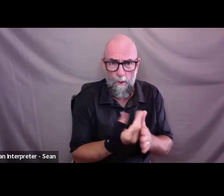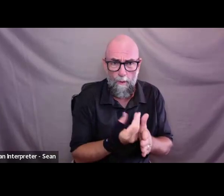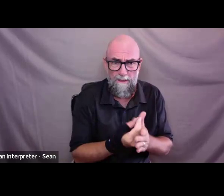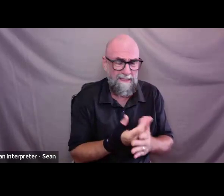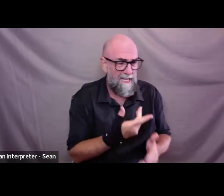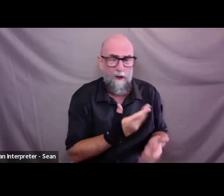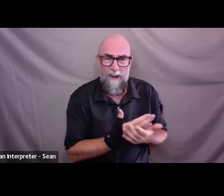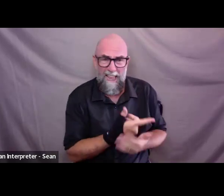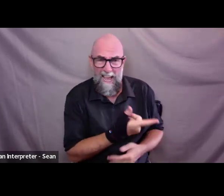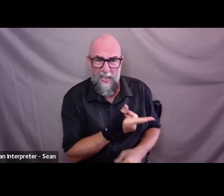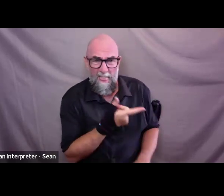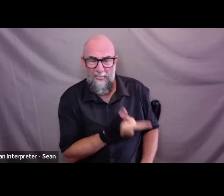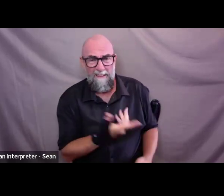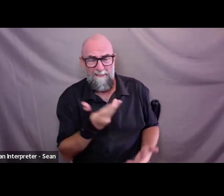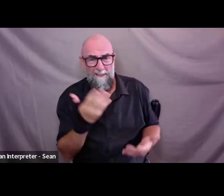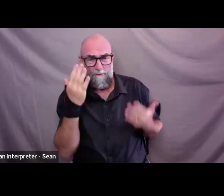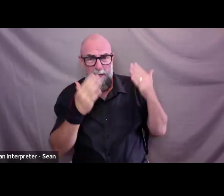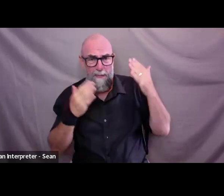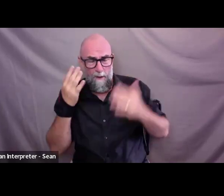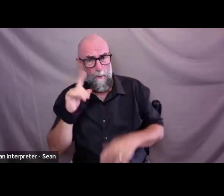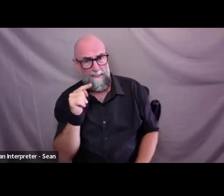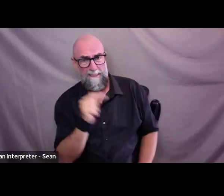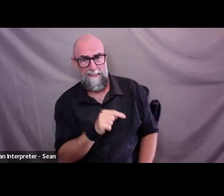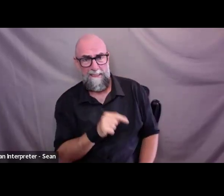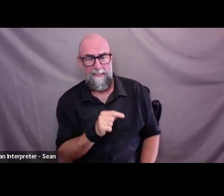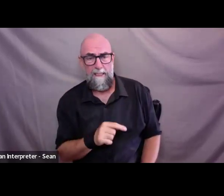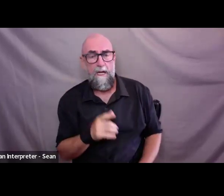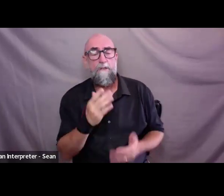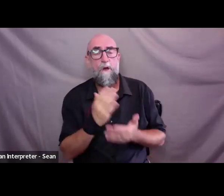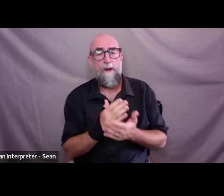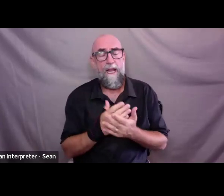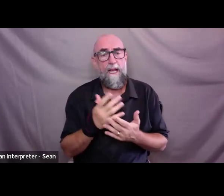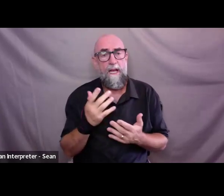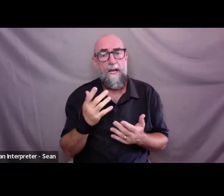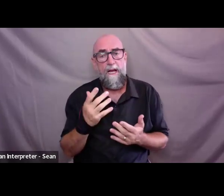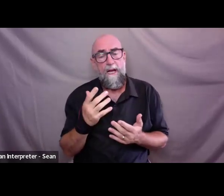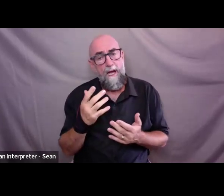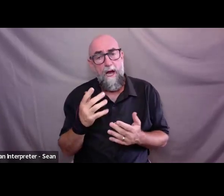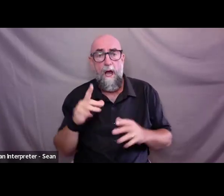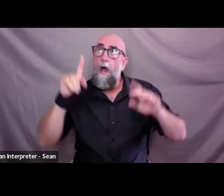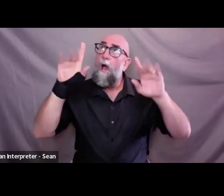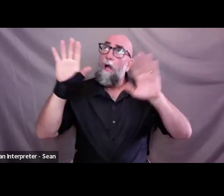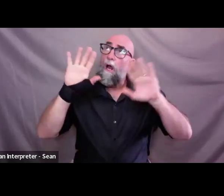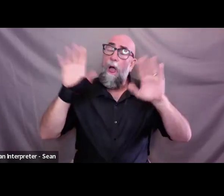And that's to do with the aspirations, attitudes and behaviours that we are constantly influencing. I'm really sorry to